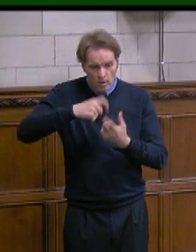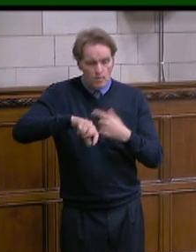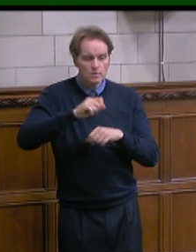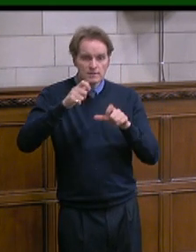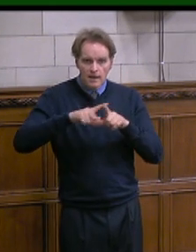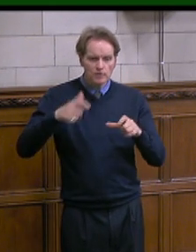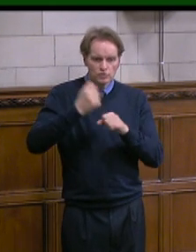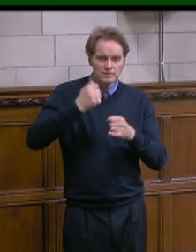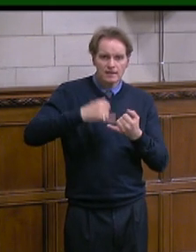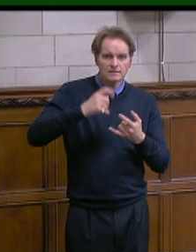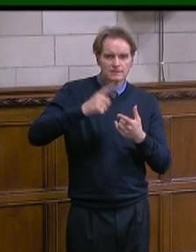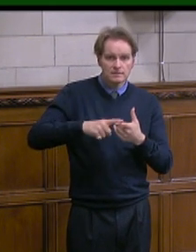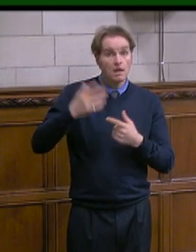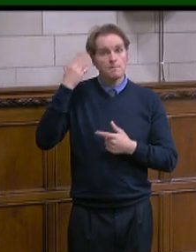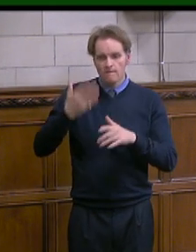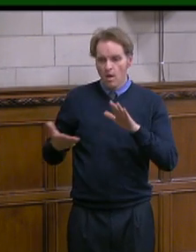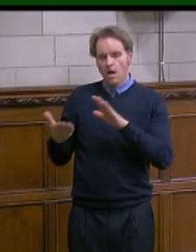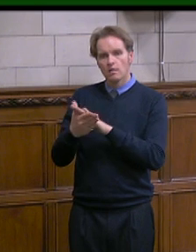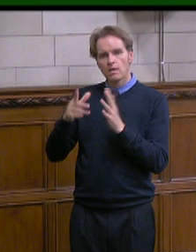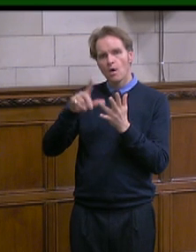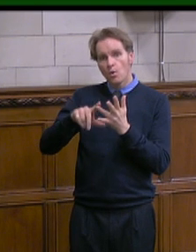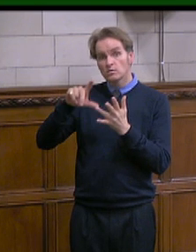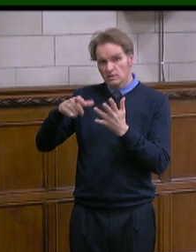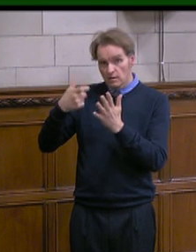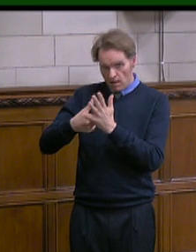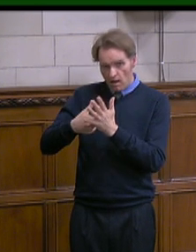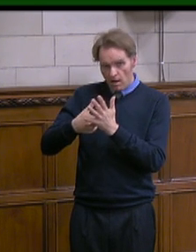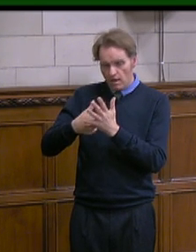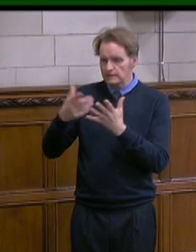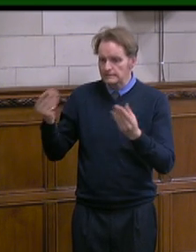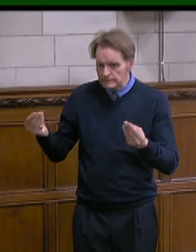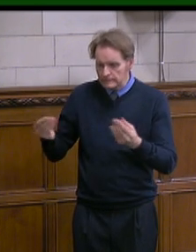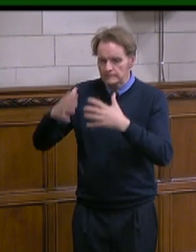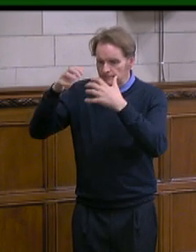GCSEs from OCR to the other awarding organisations.